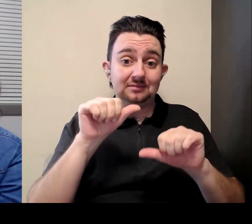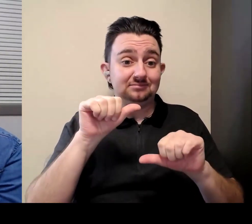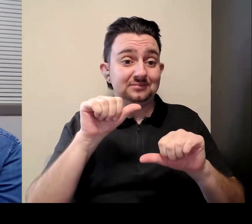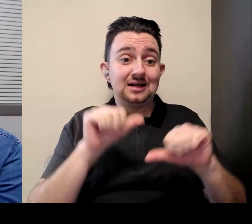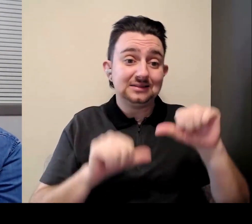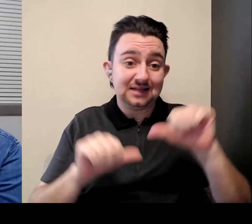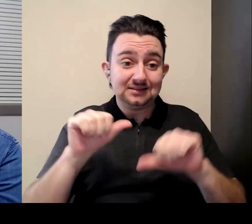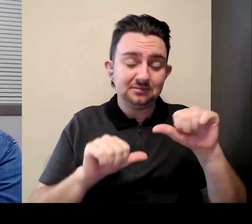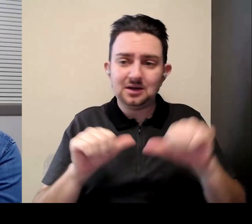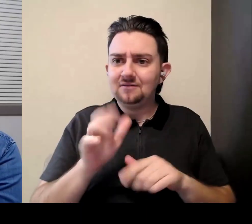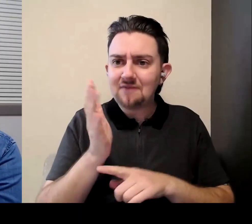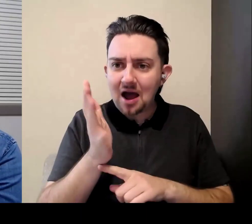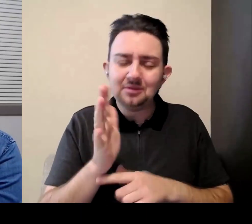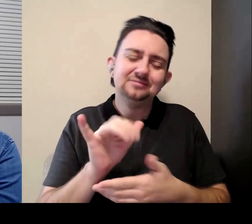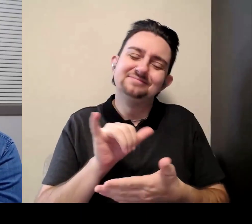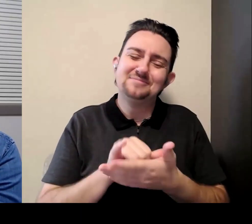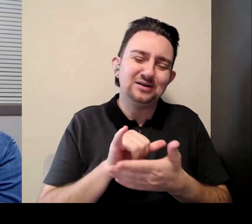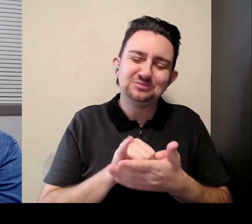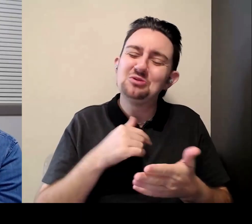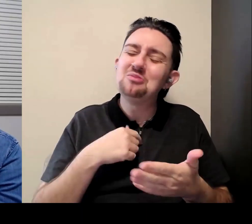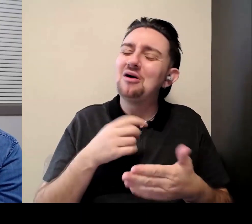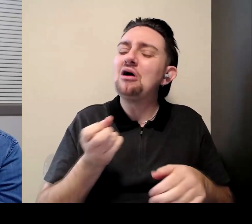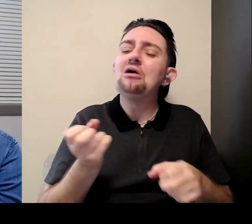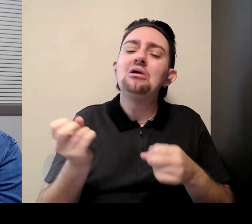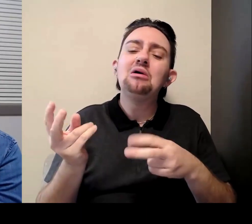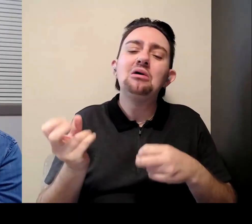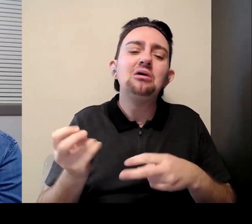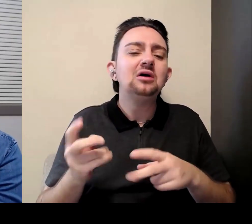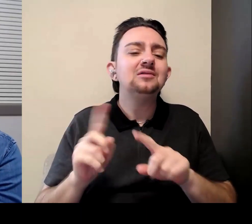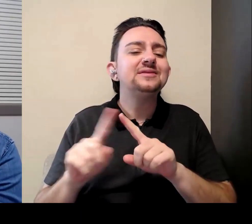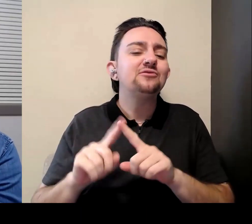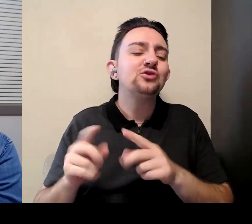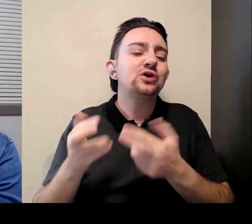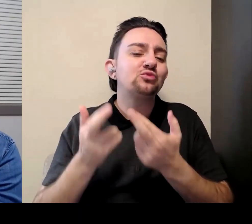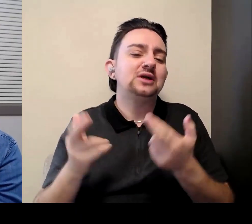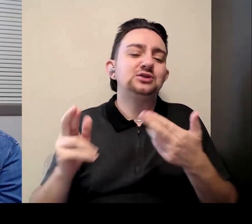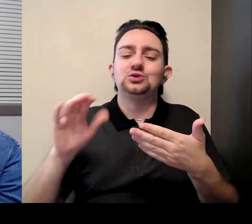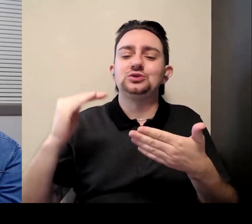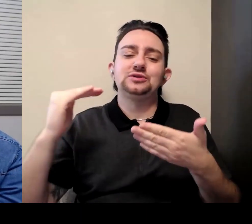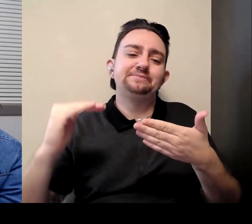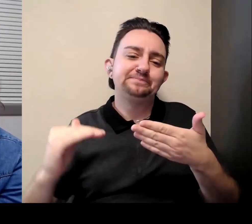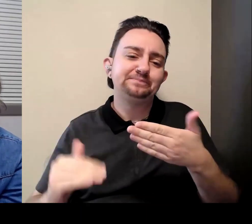But I wanna drop a couple of resources into the chat or the document.